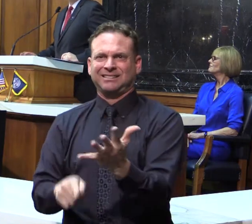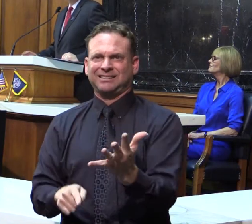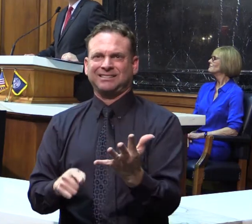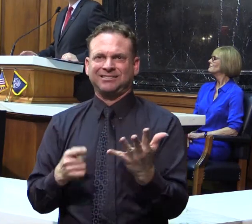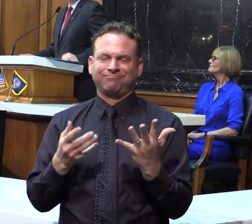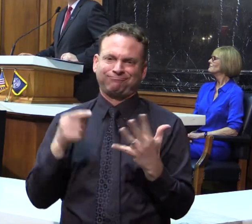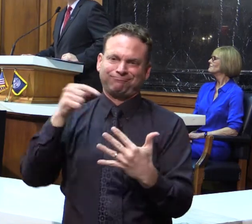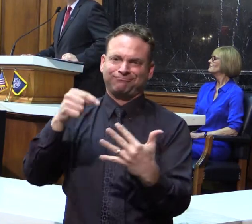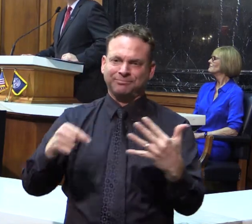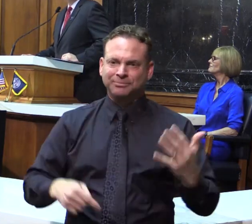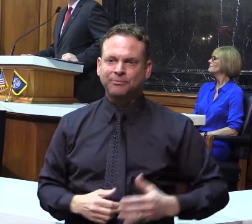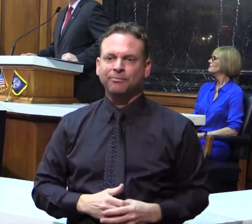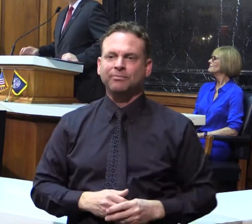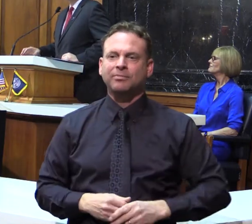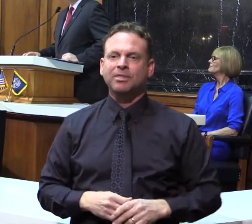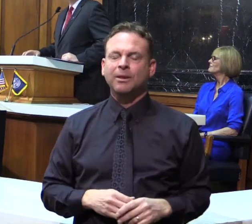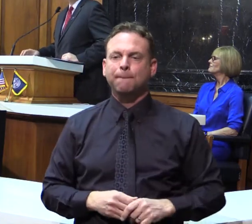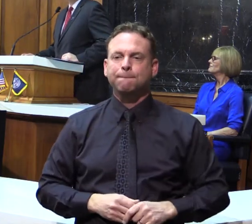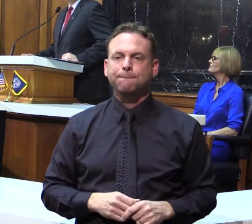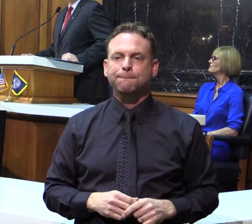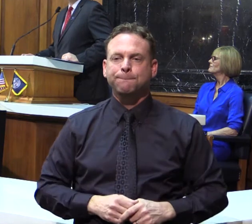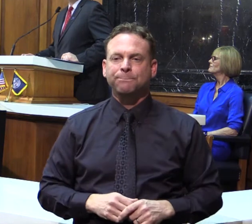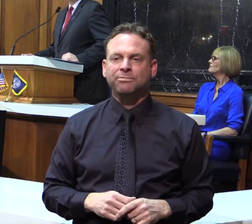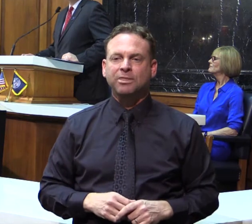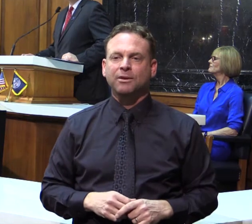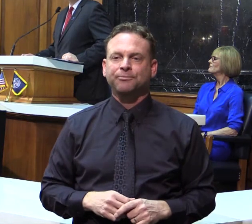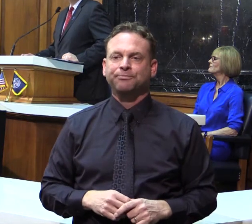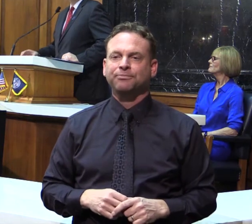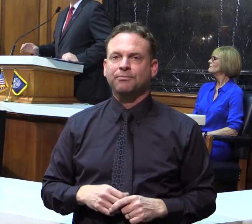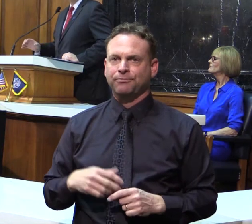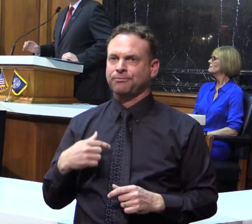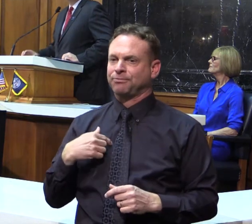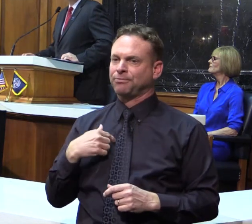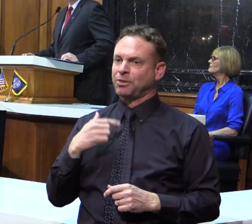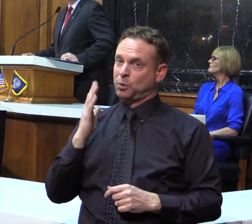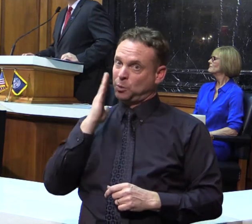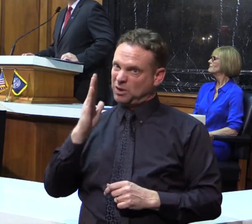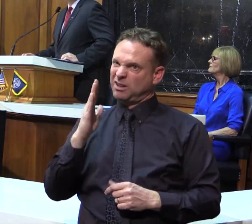K through 12 school to offer computer science courses … and we’ll pay for the teacher